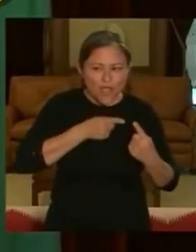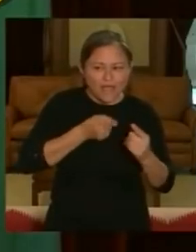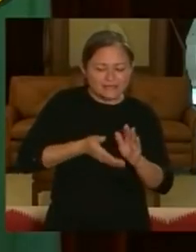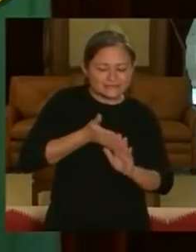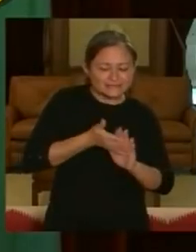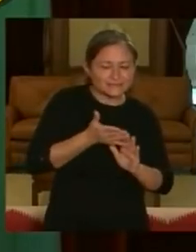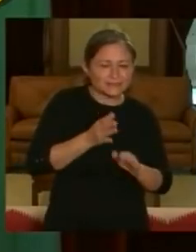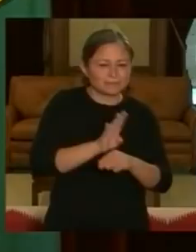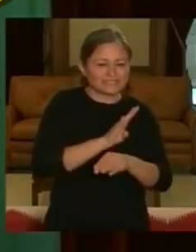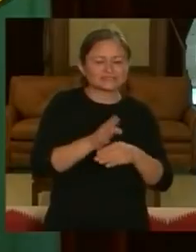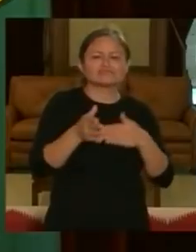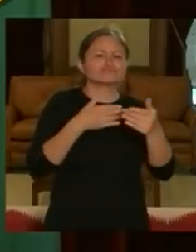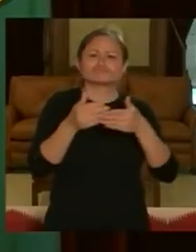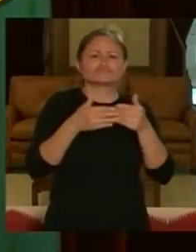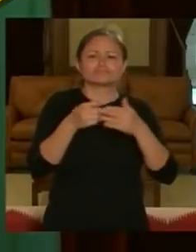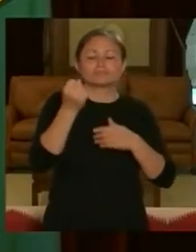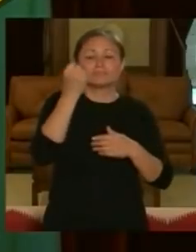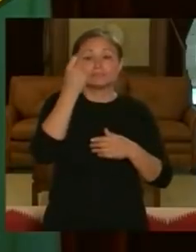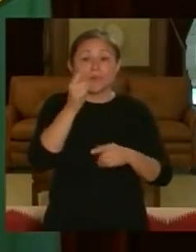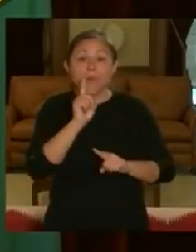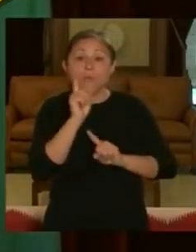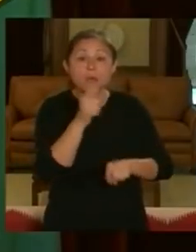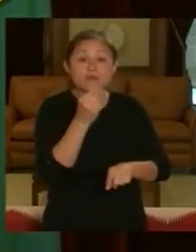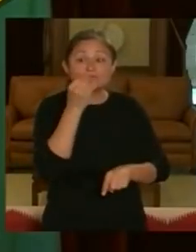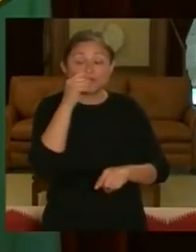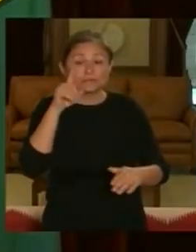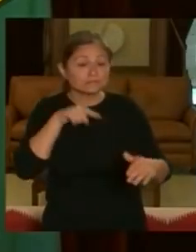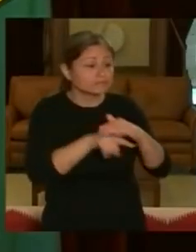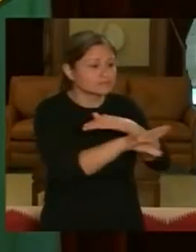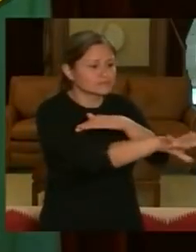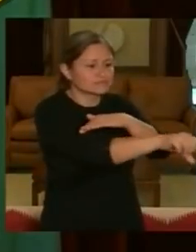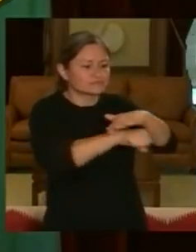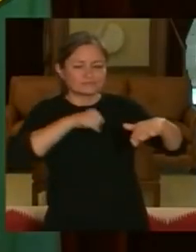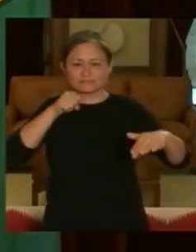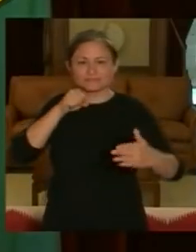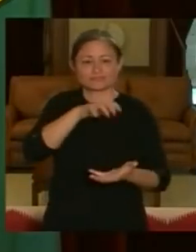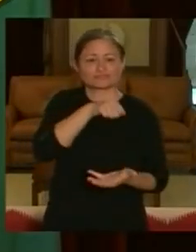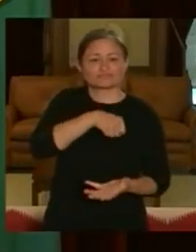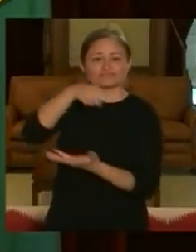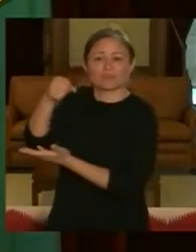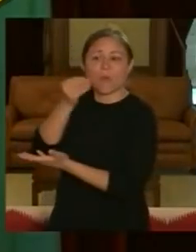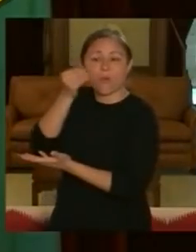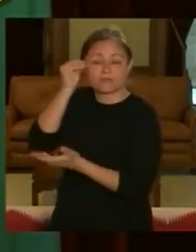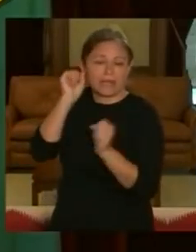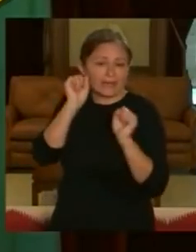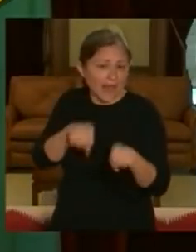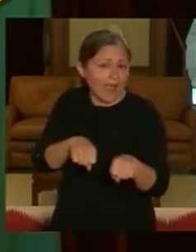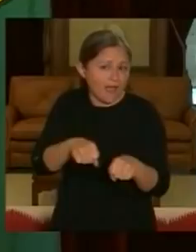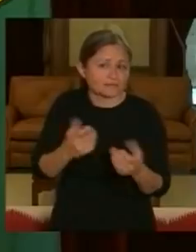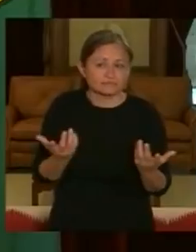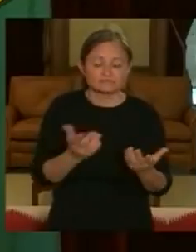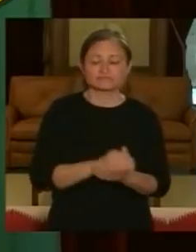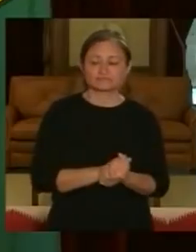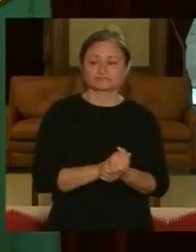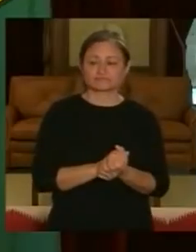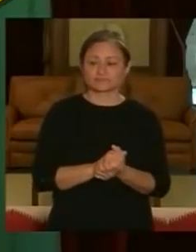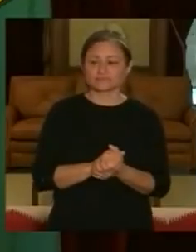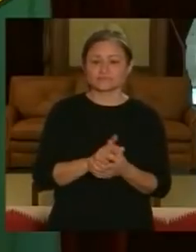I SHOULD ALSO SAY TO OUR STRUGGLING RESTAURANTS, THIS ORDER DOES NOT STOP YOU FROM PROVIDING TO GO AND DELIVERY